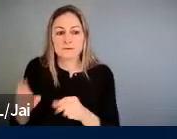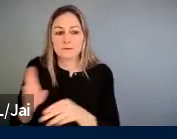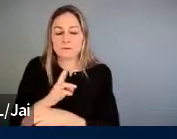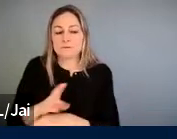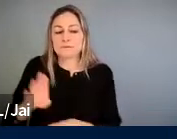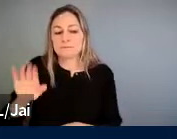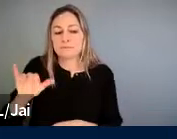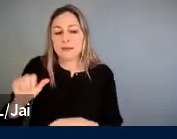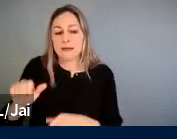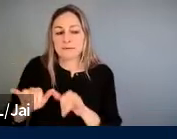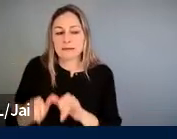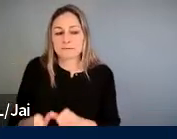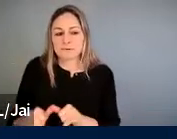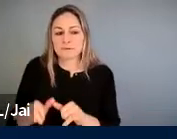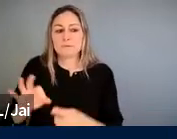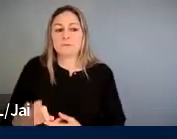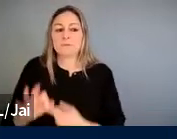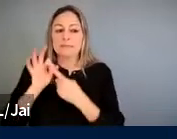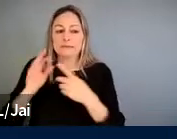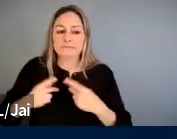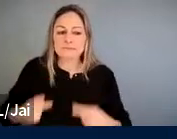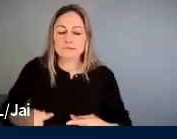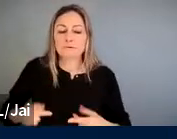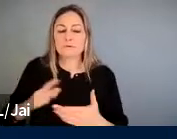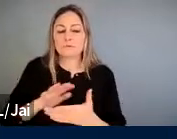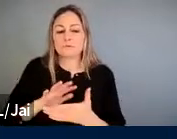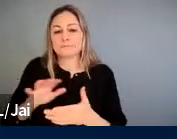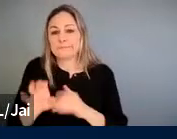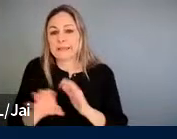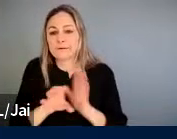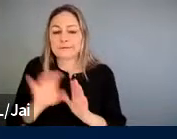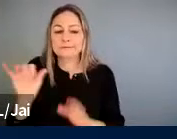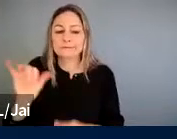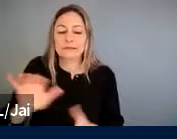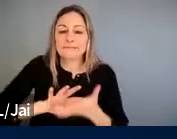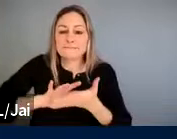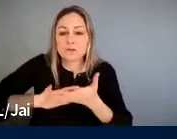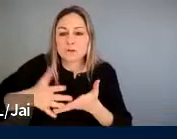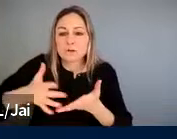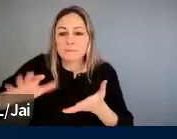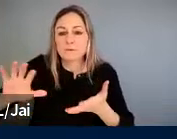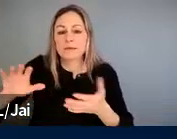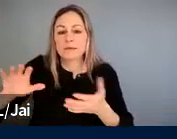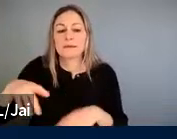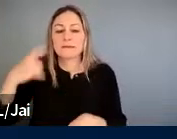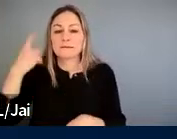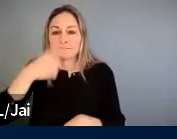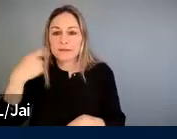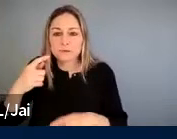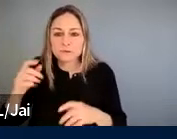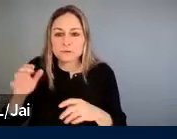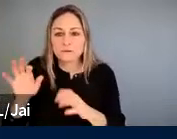physical characteristics, like a fingerprint or facial feature used for that automated recognition